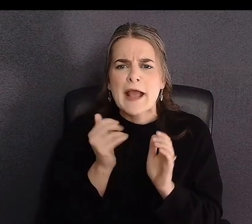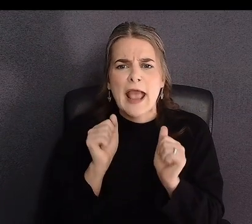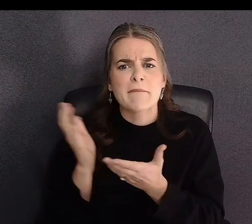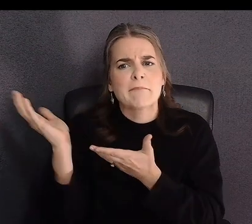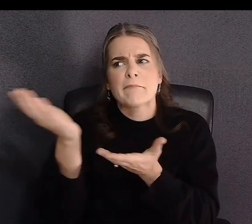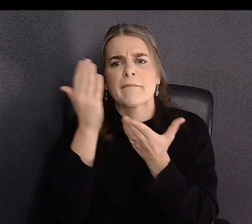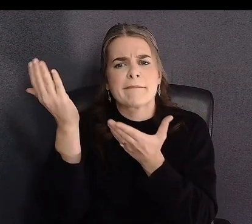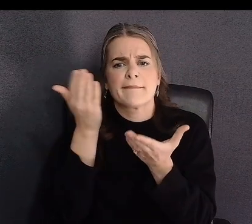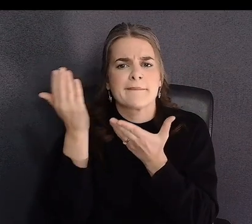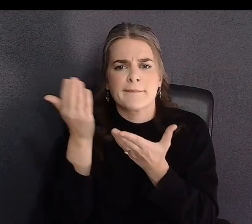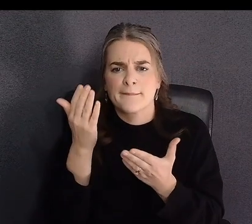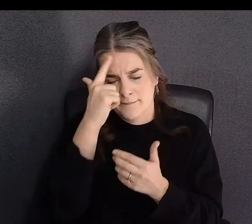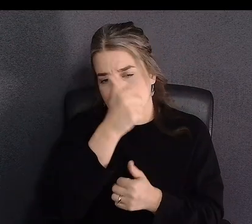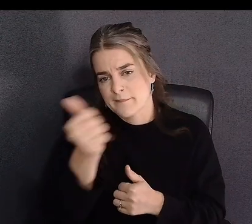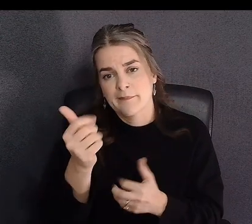whatever you want with it. So that's a nice option.